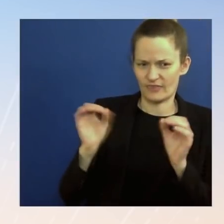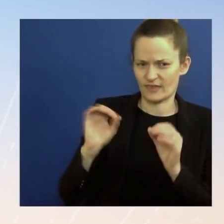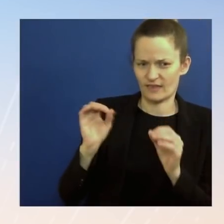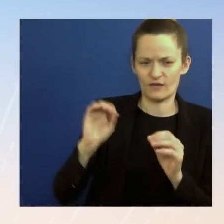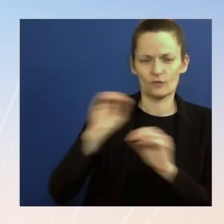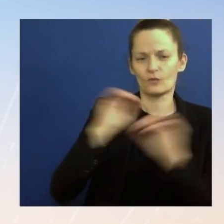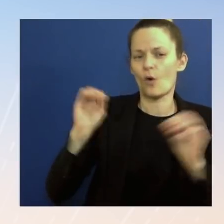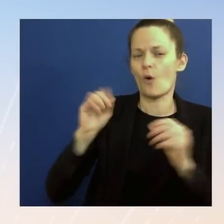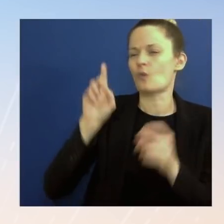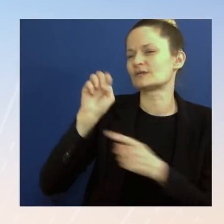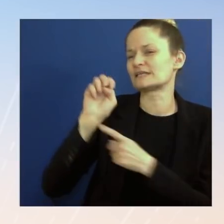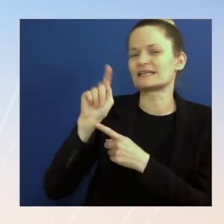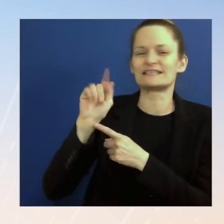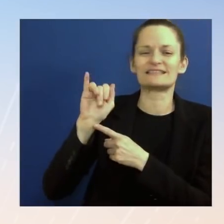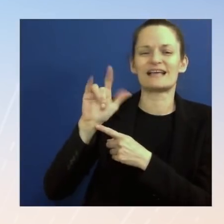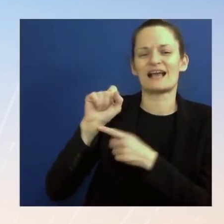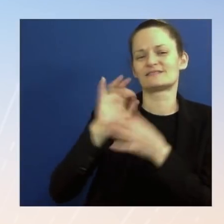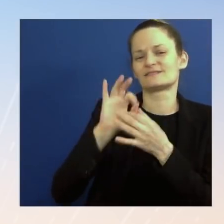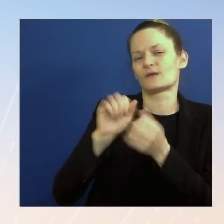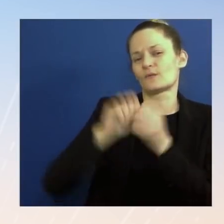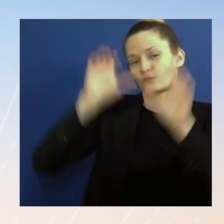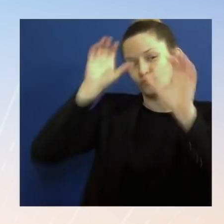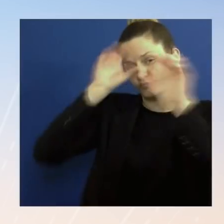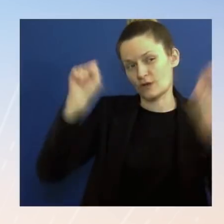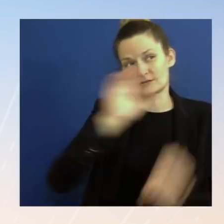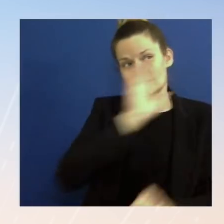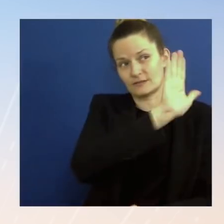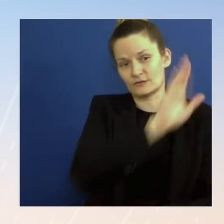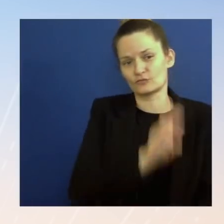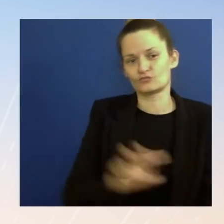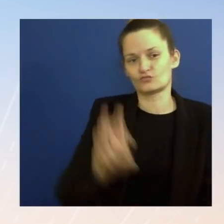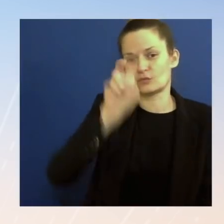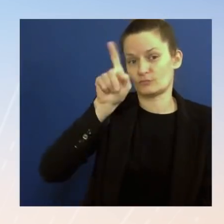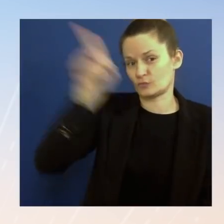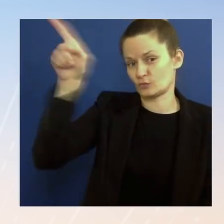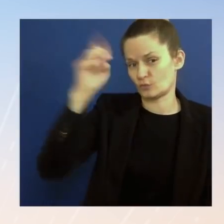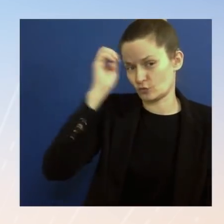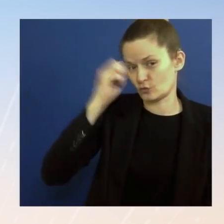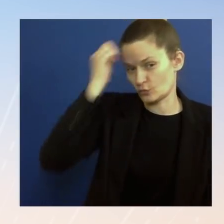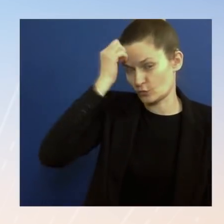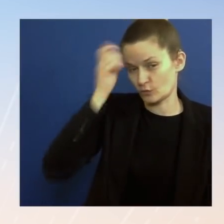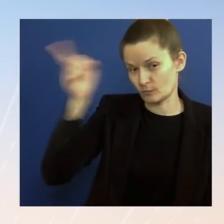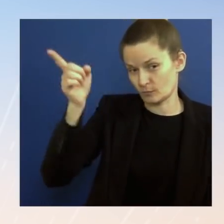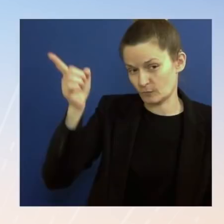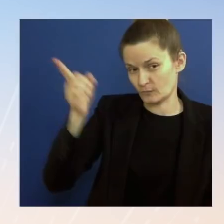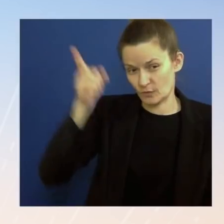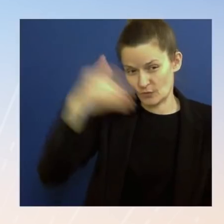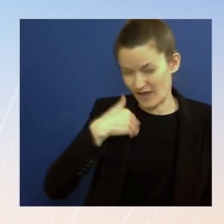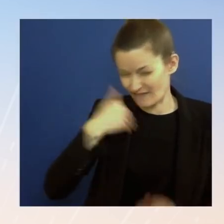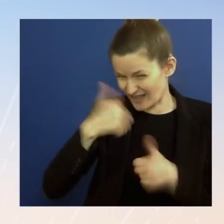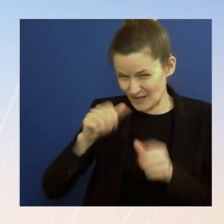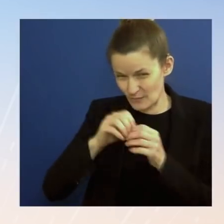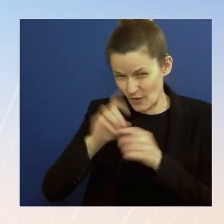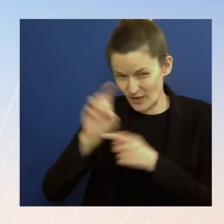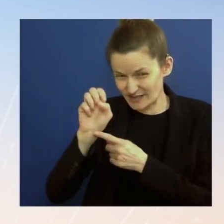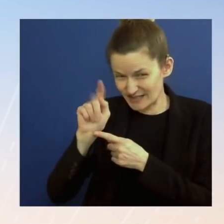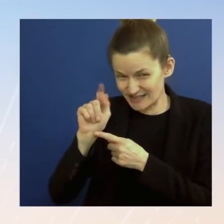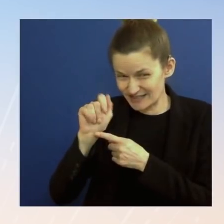for engaging with our friends and partners around the world, but I don't have any more specifics for you at this point in time. The Press: Okay. And this morning, Leader Schumer and Speaker Pelosi announced that Zelenskyy --